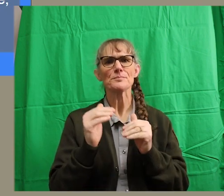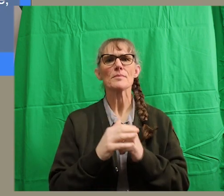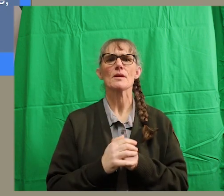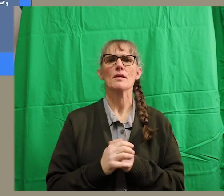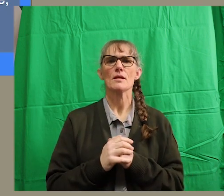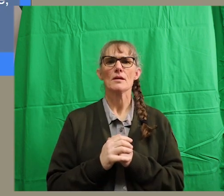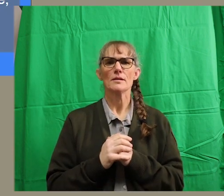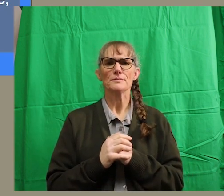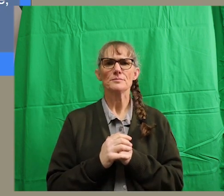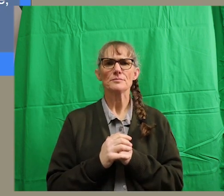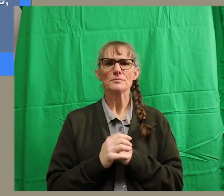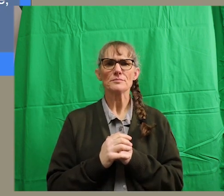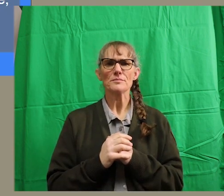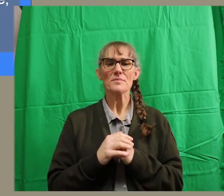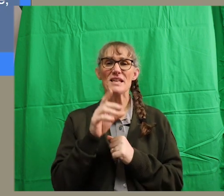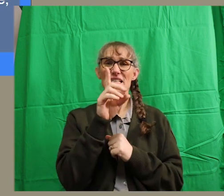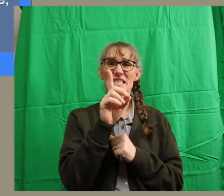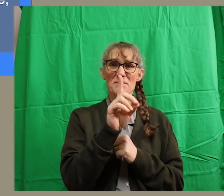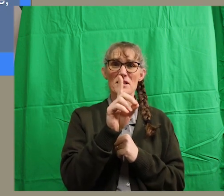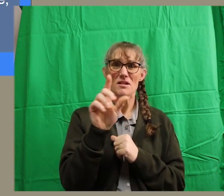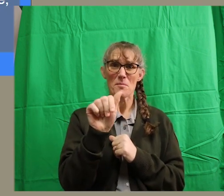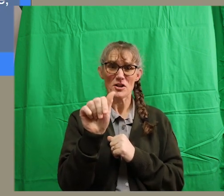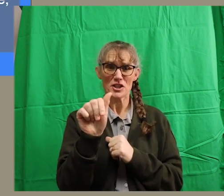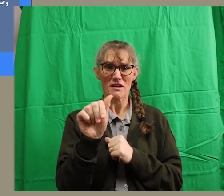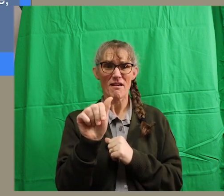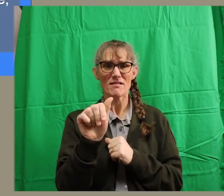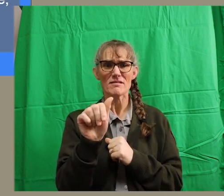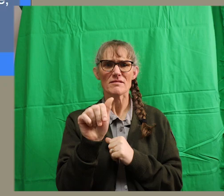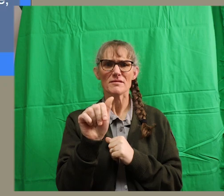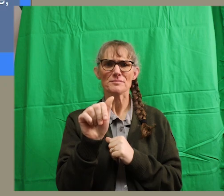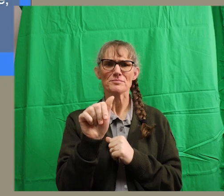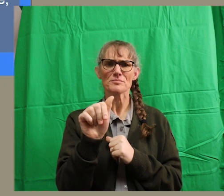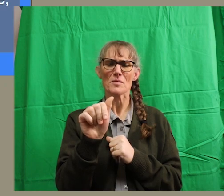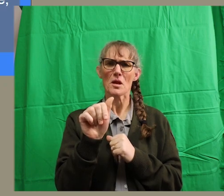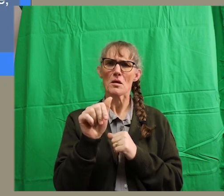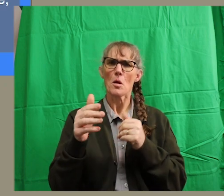So, Didymoceras awajiense, which is mostly flat,